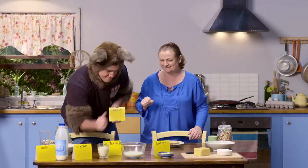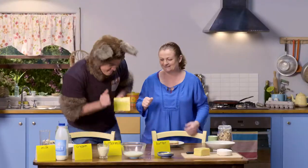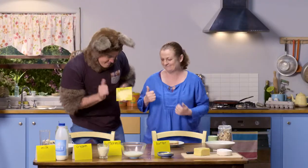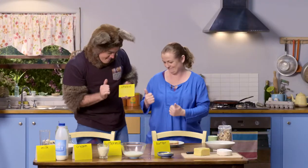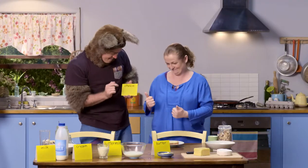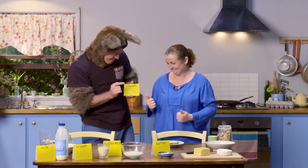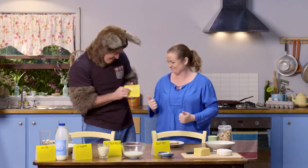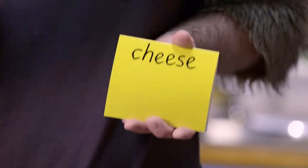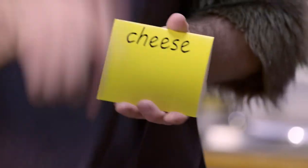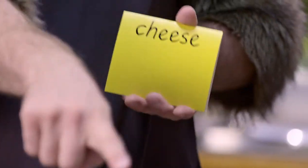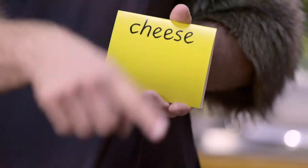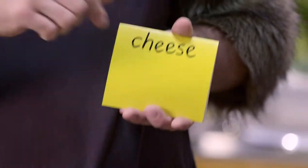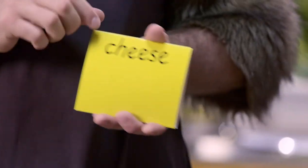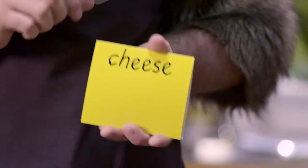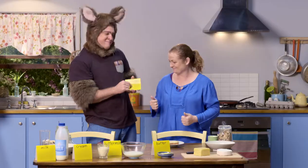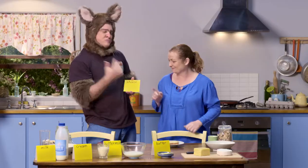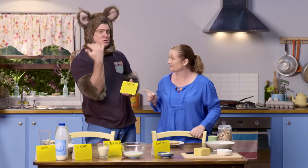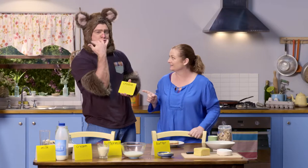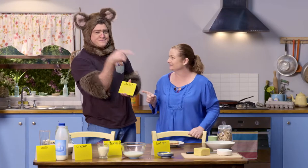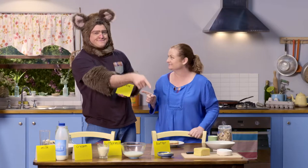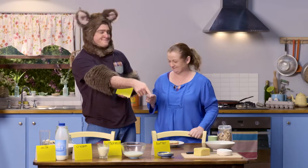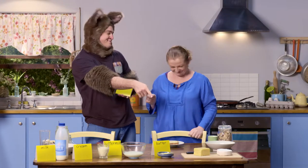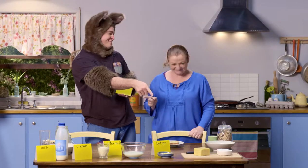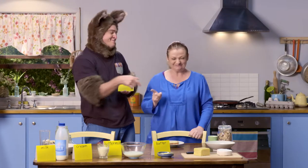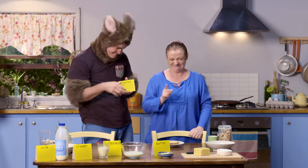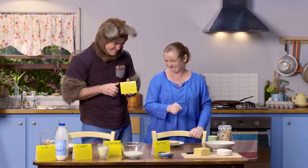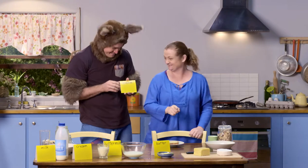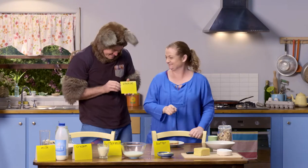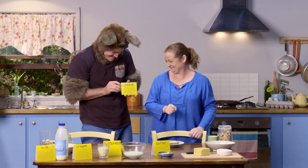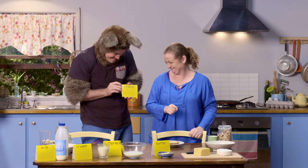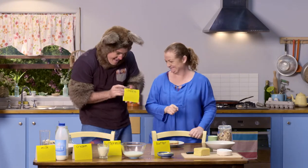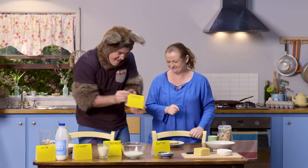Great. Oh. And cheese. Yes!